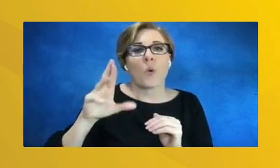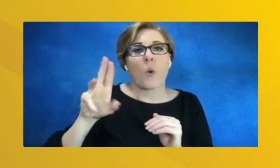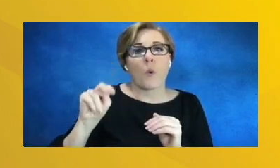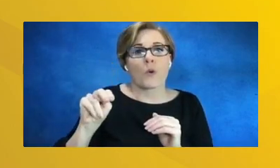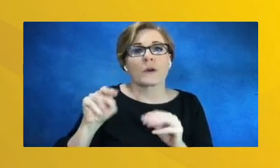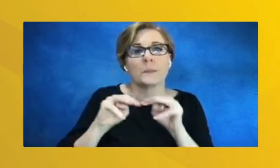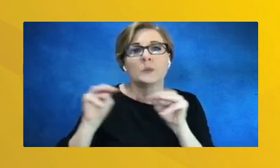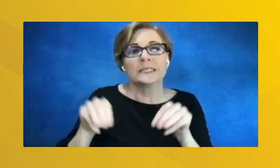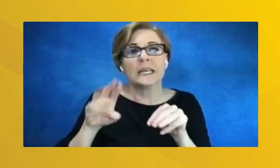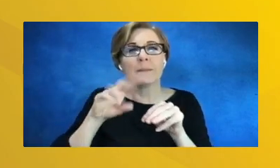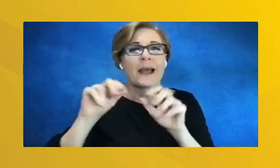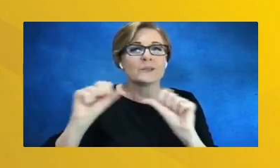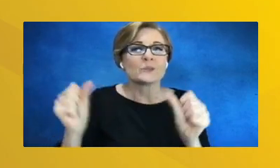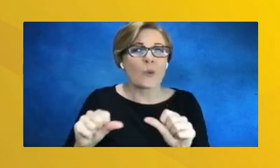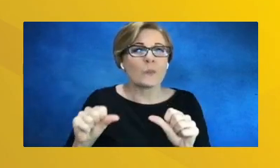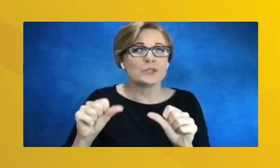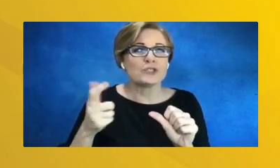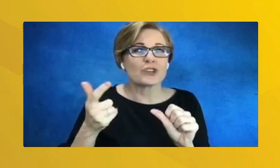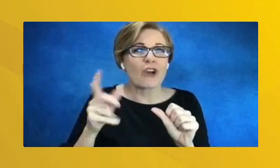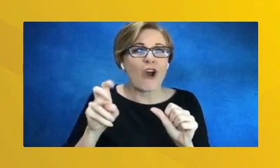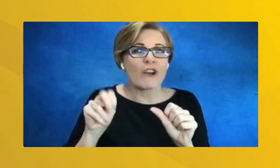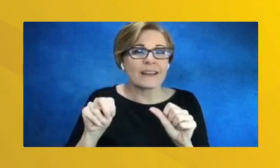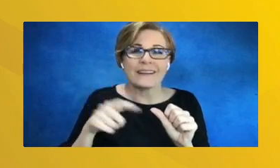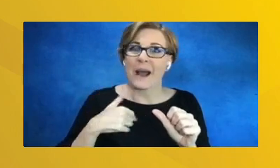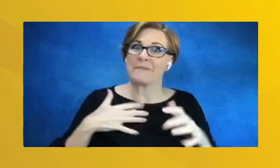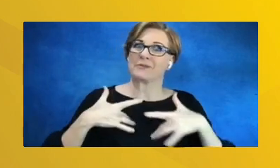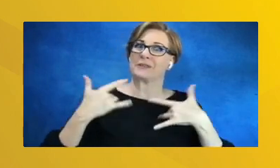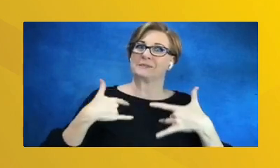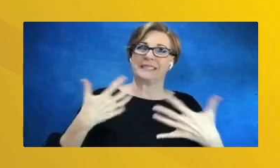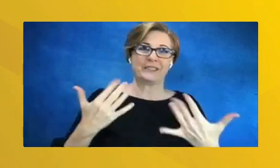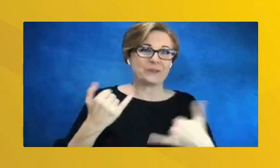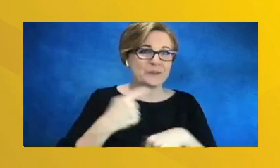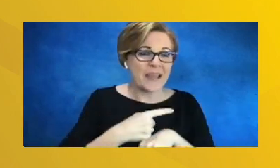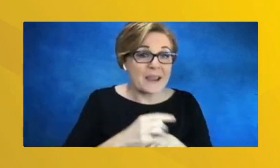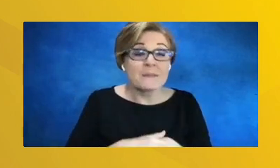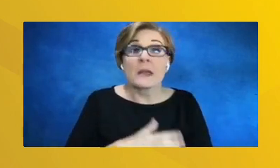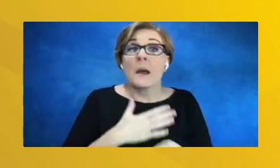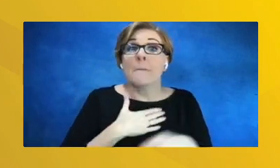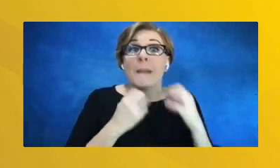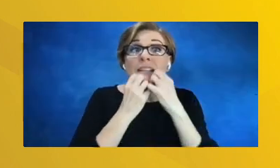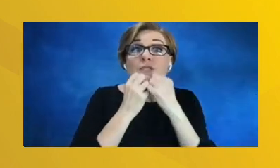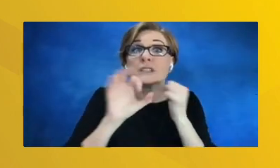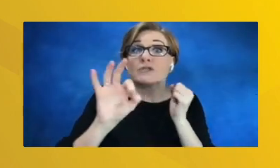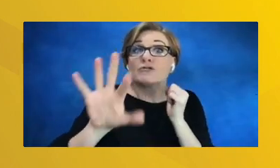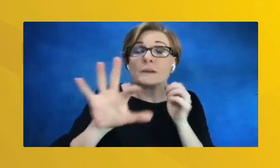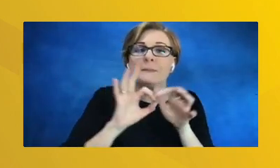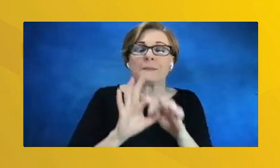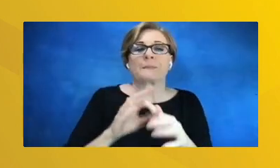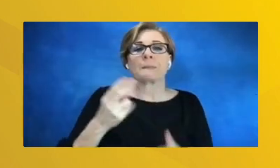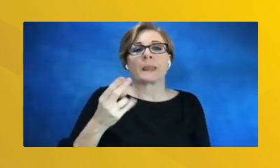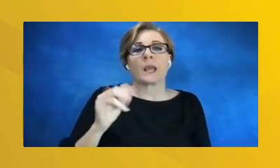And the treasure tip that I shared was related to the Hirshhorn Museum building.